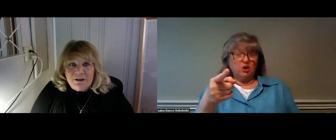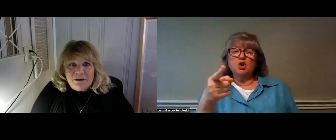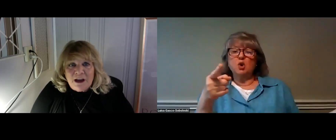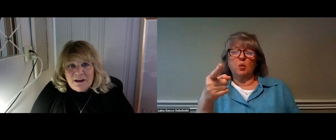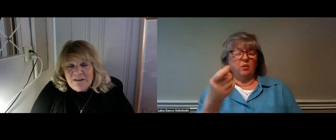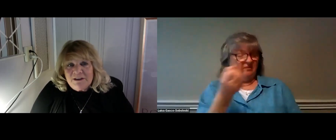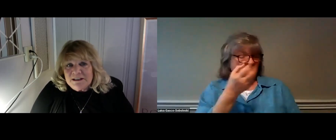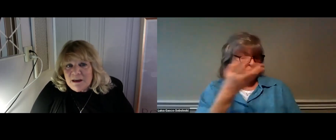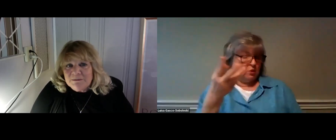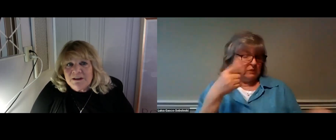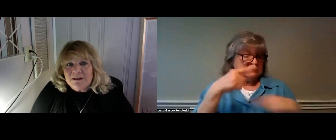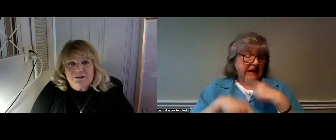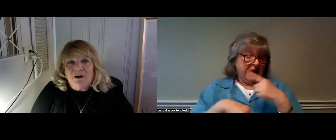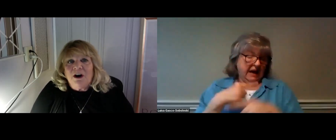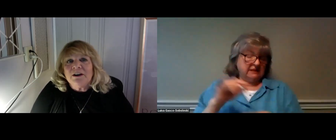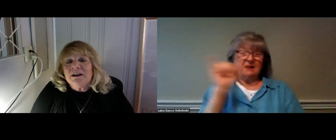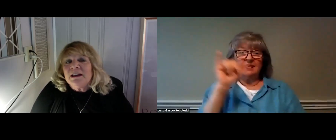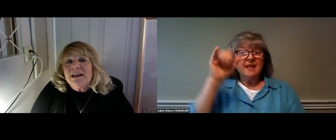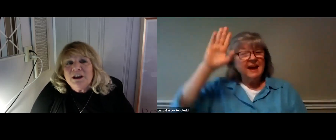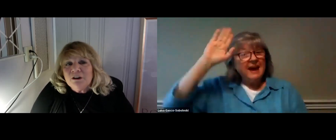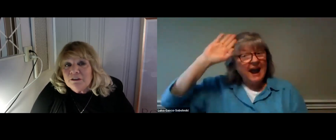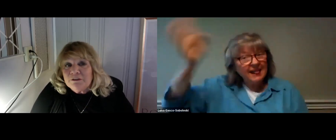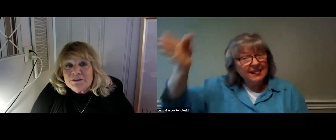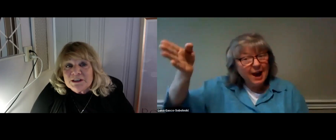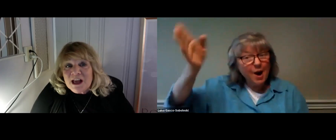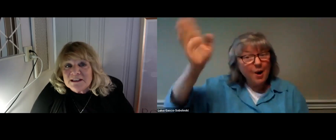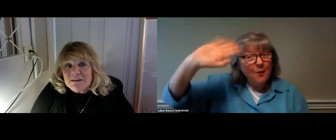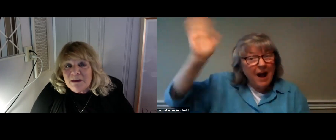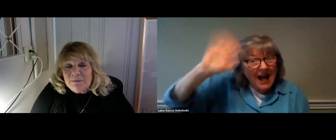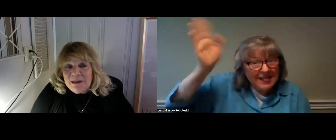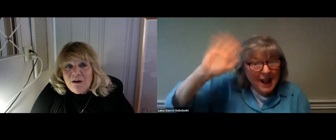you're not even attempting to talk. Here are a few signs that might be helpful: